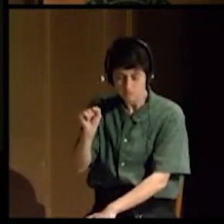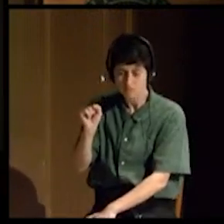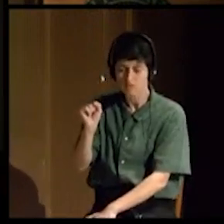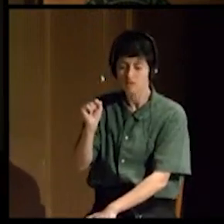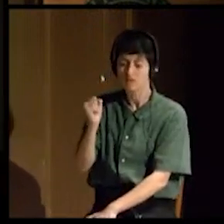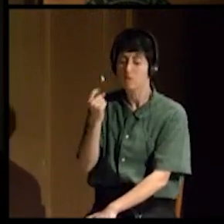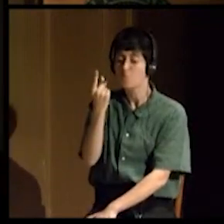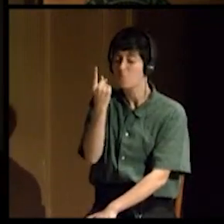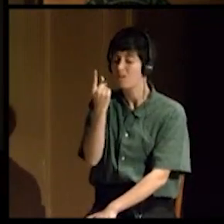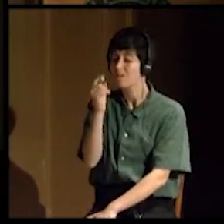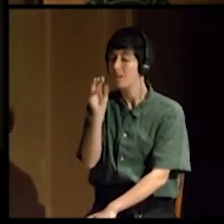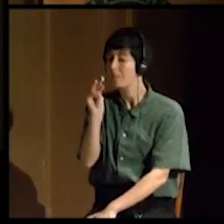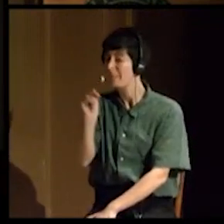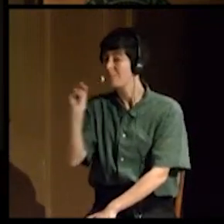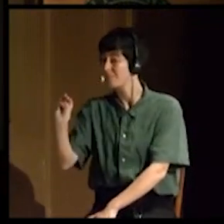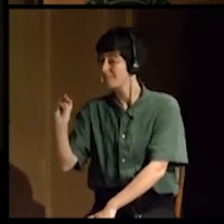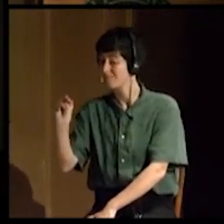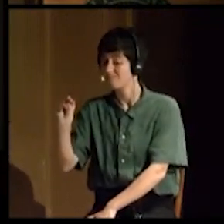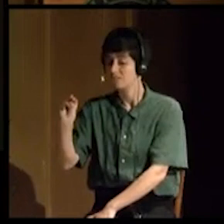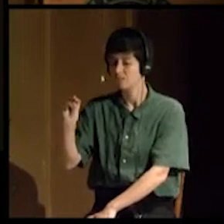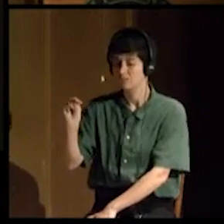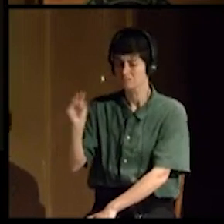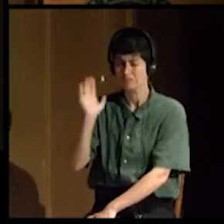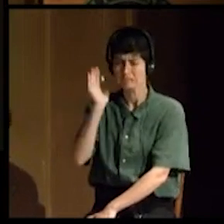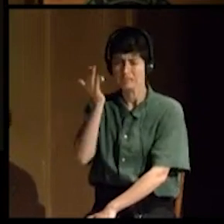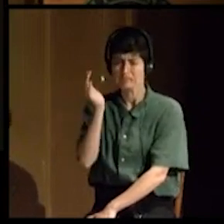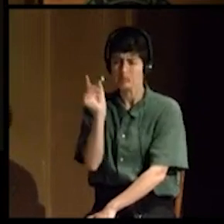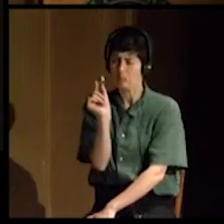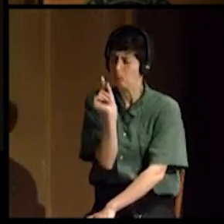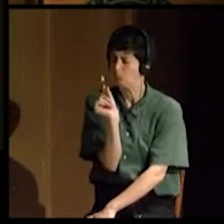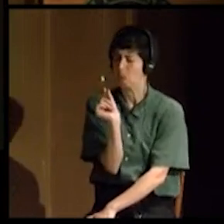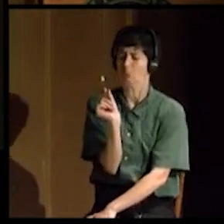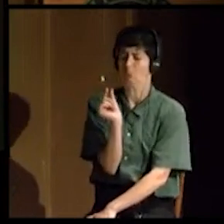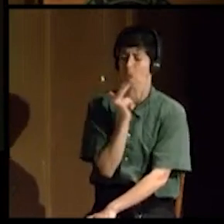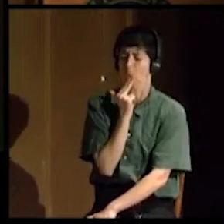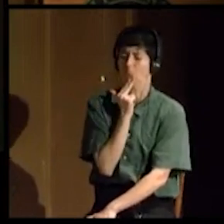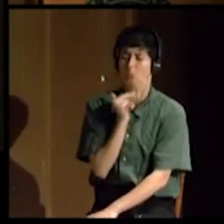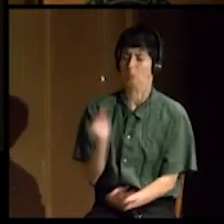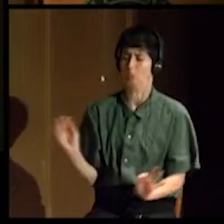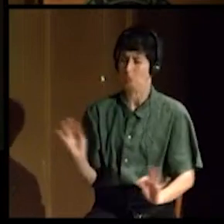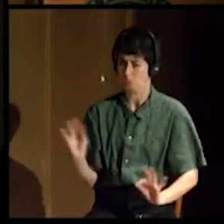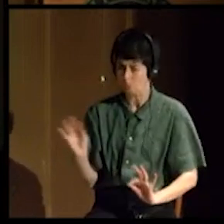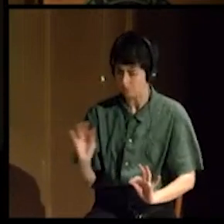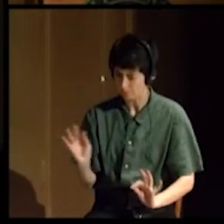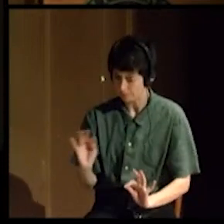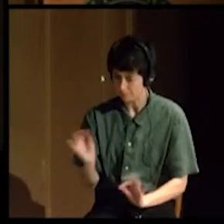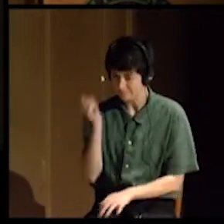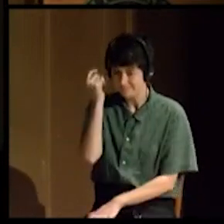but you can see that with your naked eye. And they grew them in 60 hours. And so we wanted to test this.